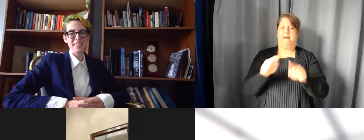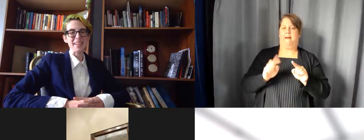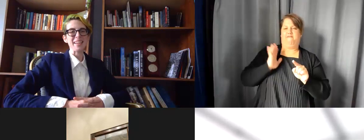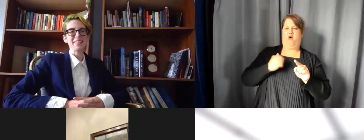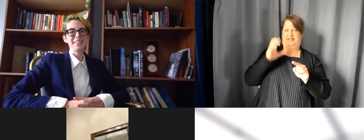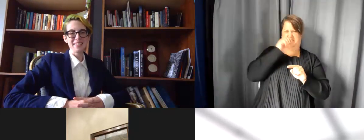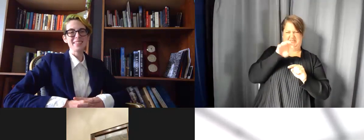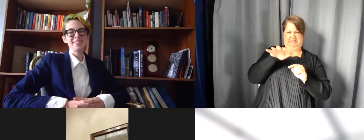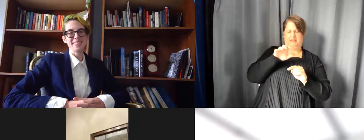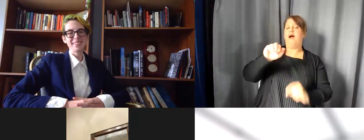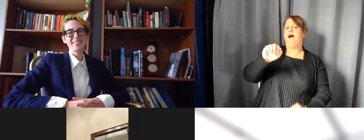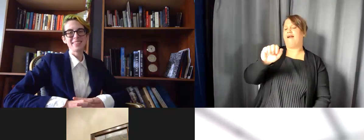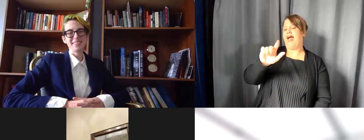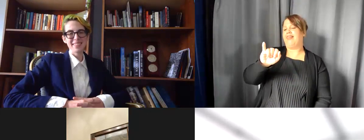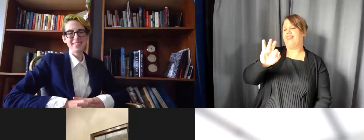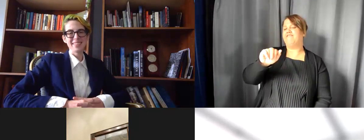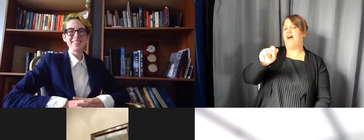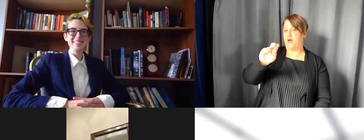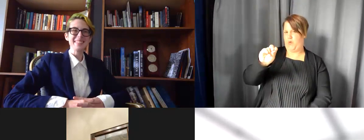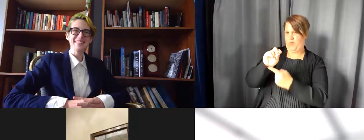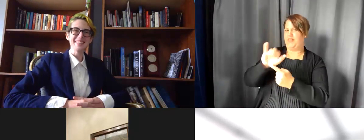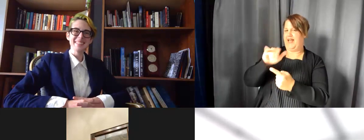Farrah Garland: yeah. Jordan Radford: yeah. Grace: yeah.